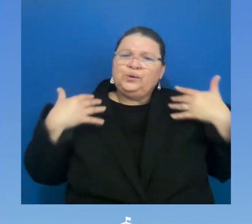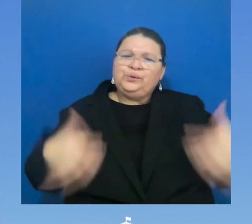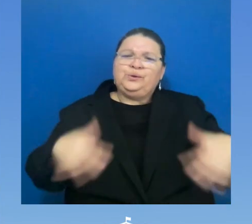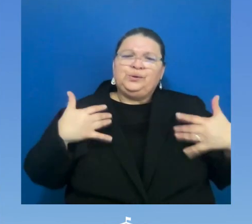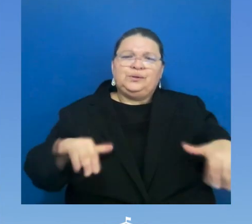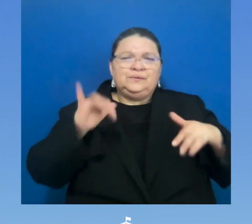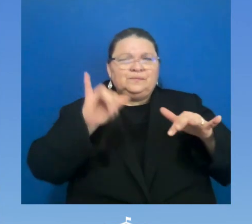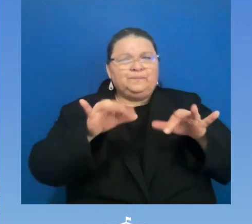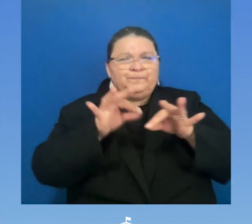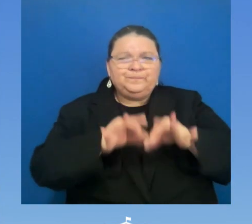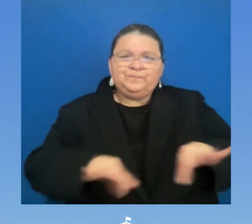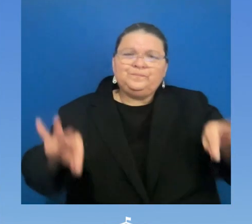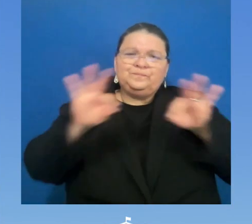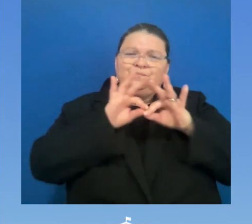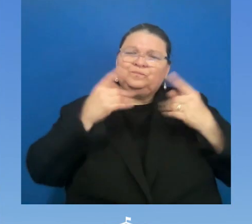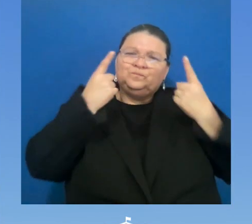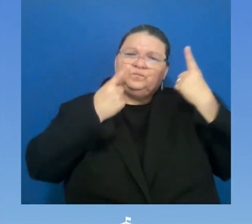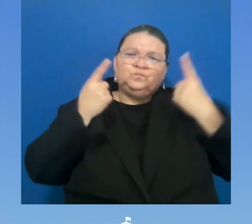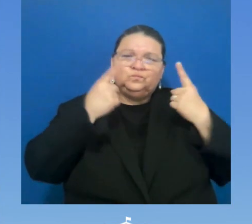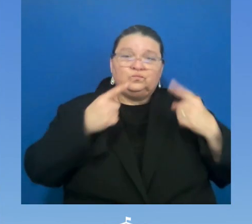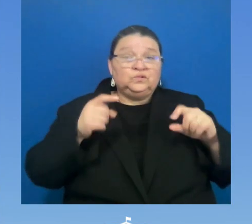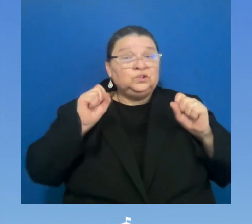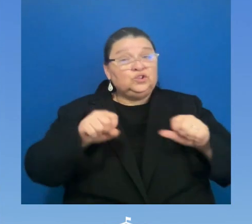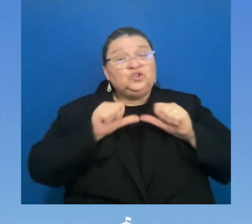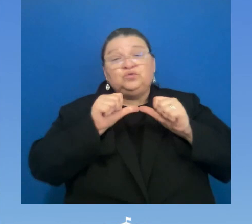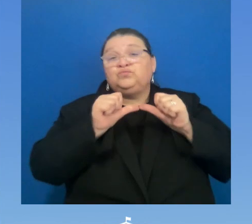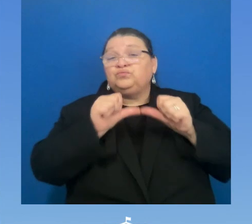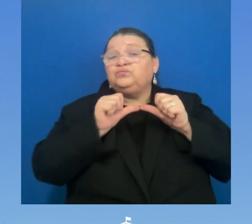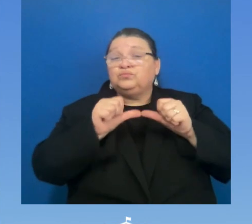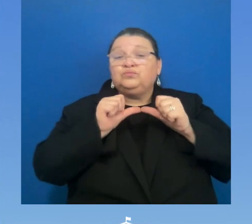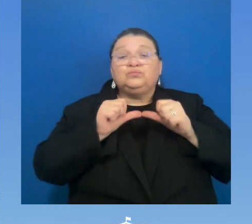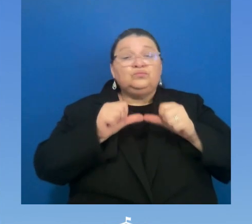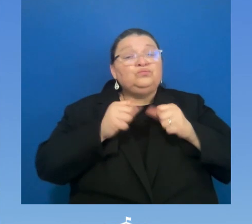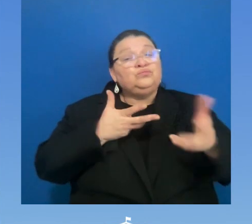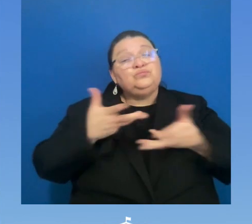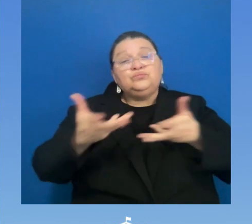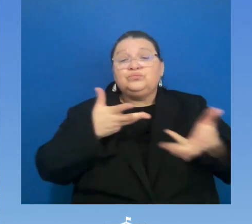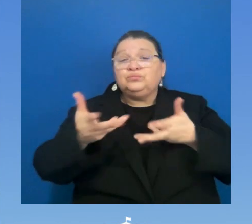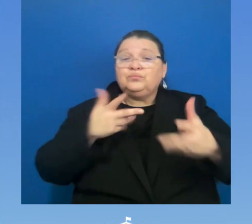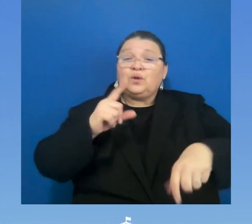I could keep this conversation going for a long time. It's super fascinating. Lots of places to go, but we're going to have to cut off.